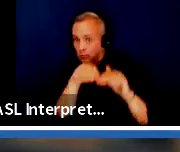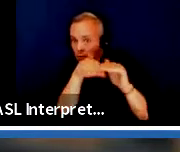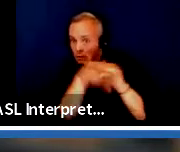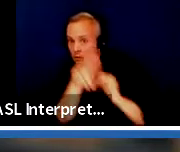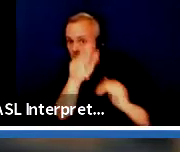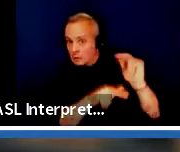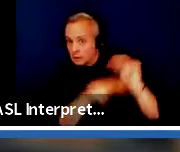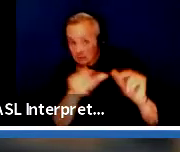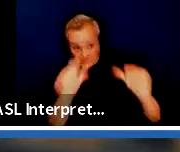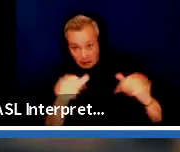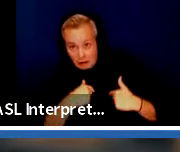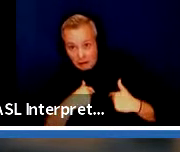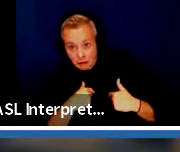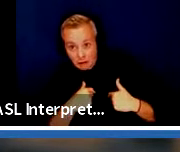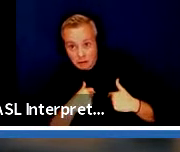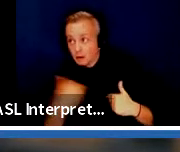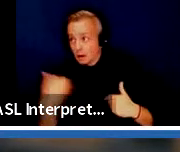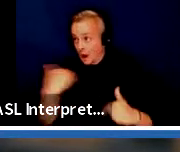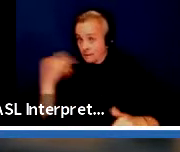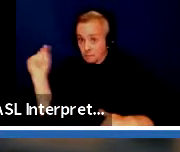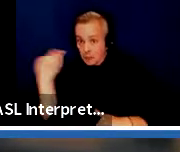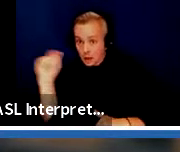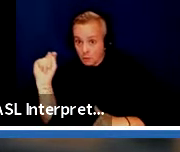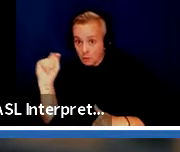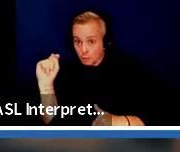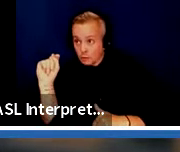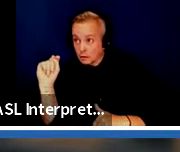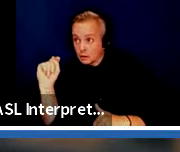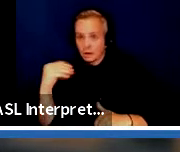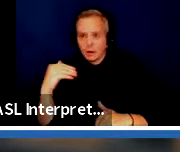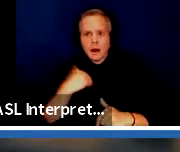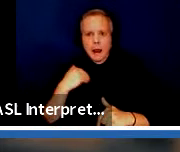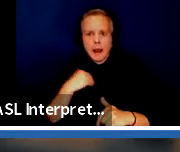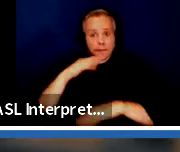DOES IT HAVE A BATHROOM I CAN USE? DOES IT HAVE LOW TABLES I CAN SIT AT?